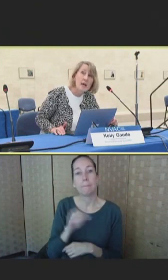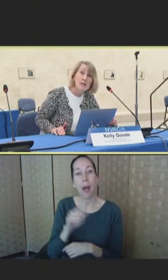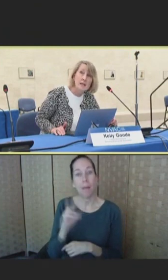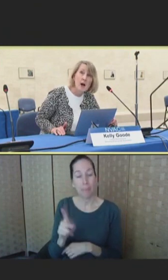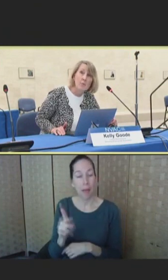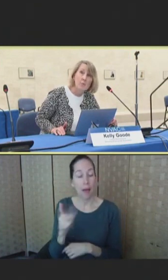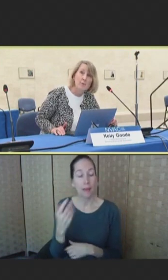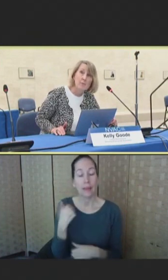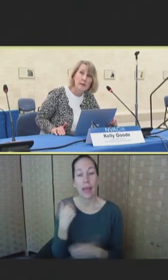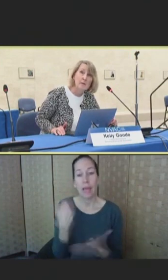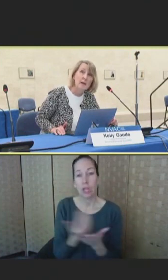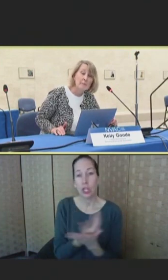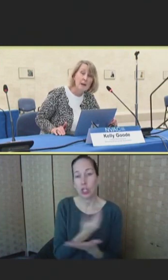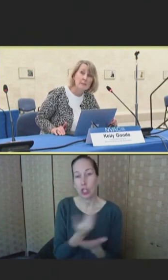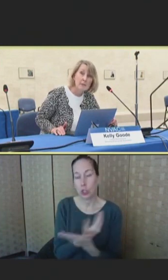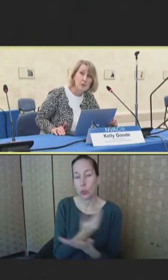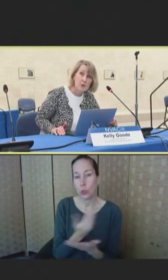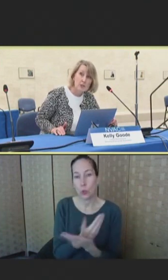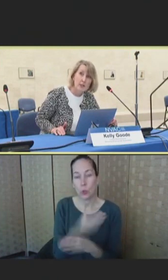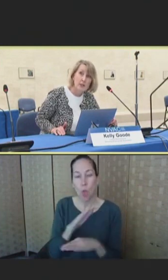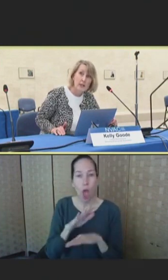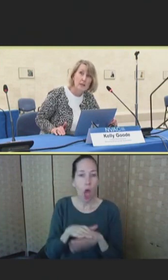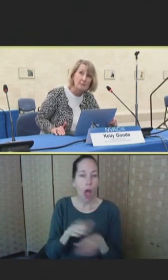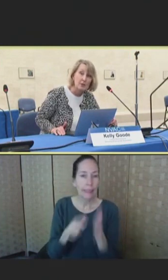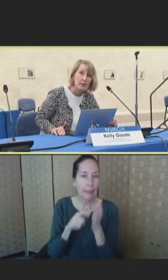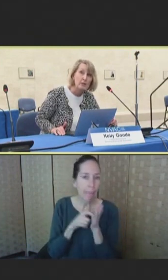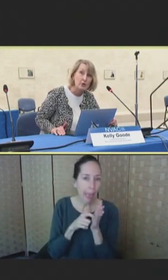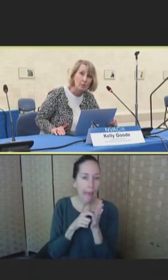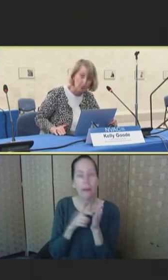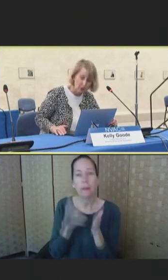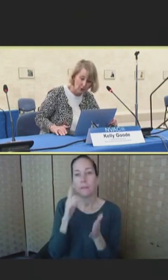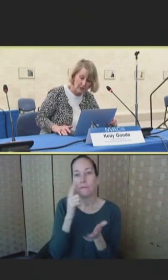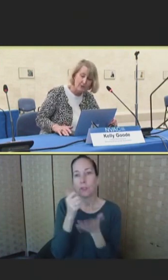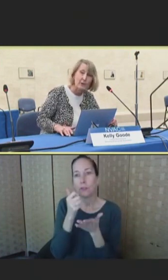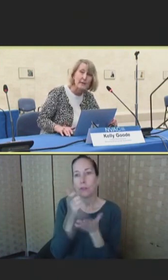to help with monkeypox administration and especially intradermal. It's free,